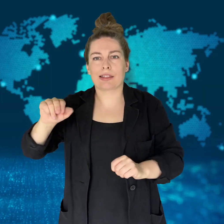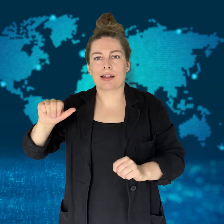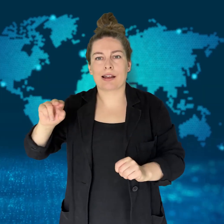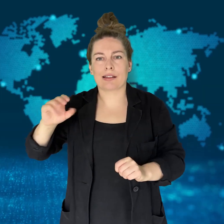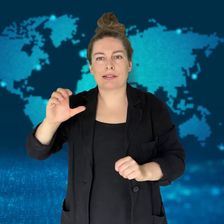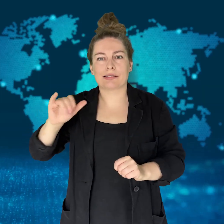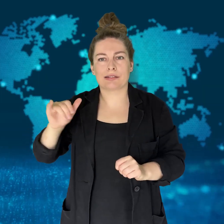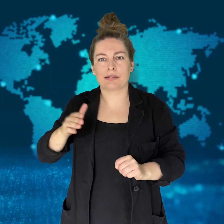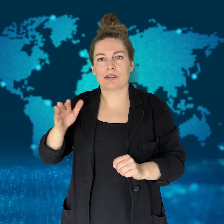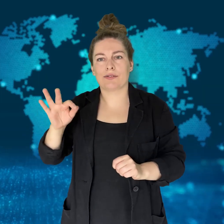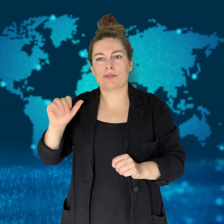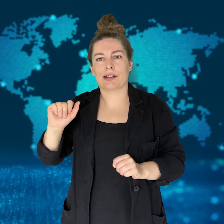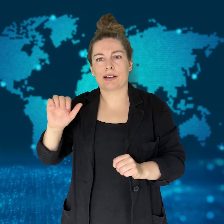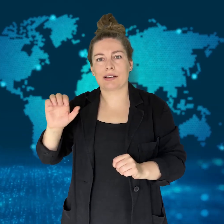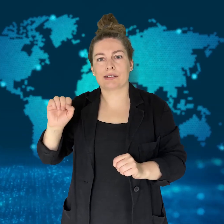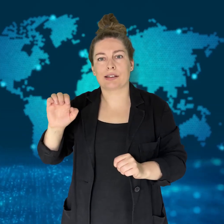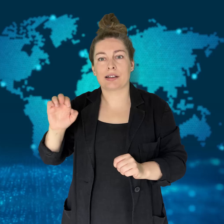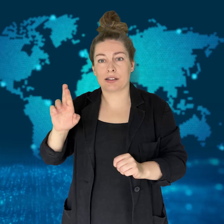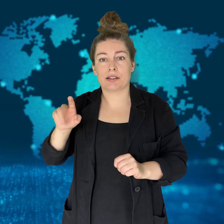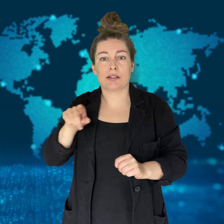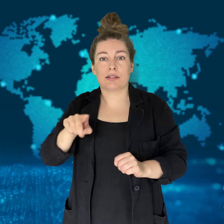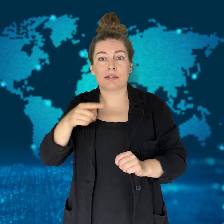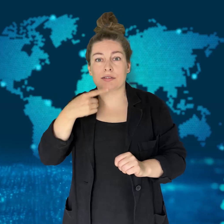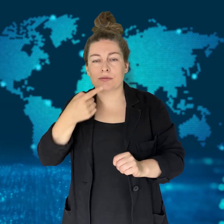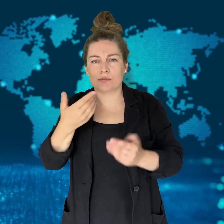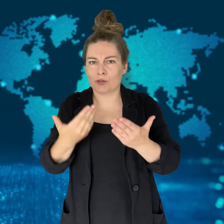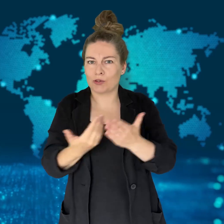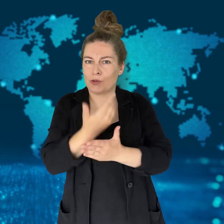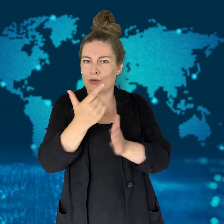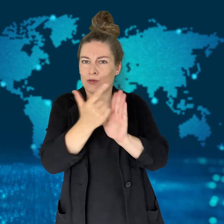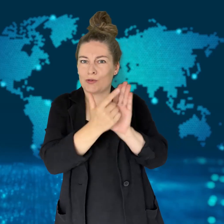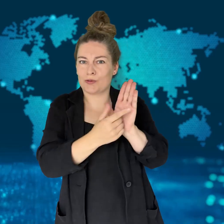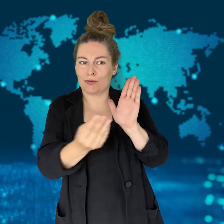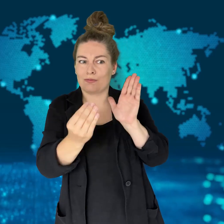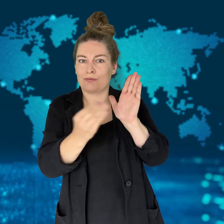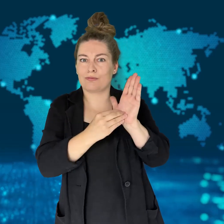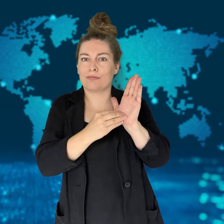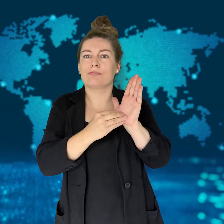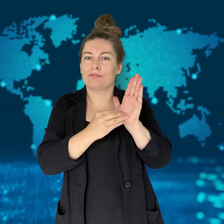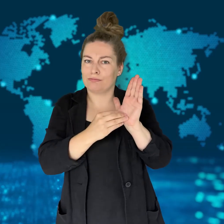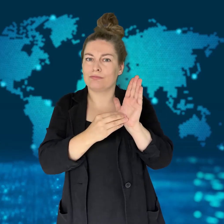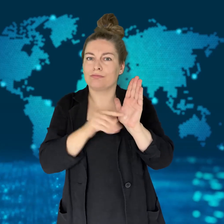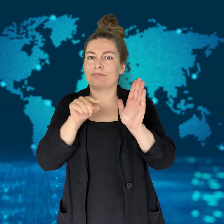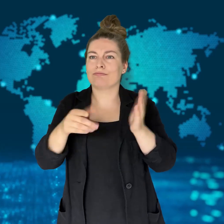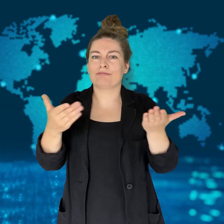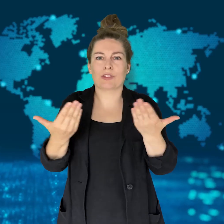a "commitment to a modern Germany."